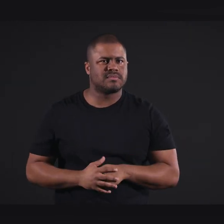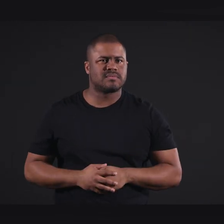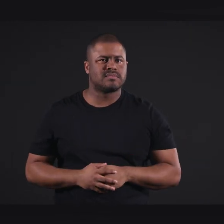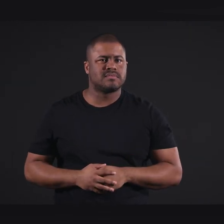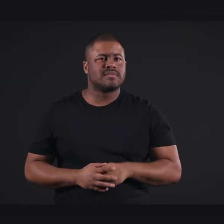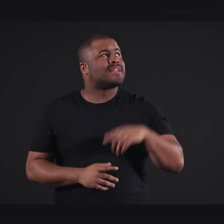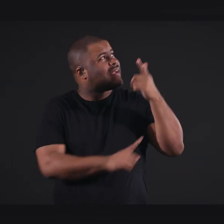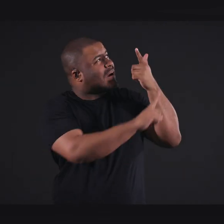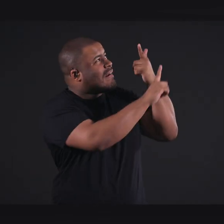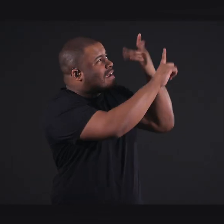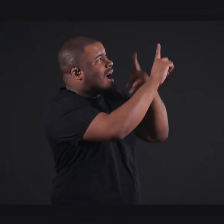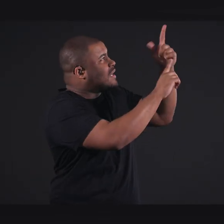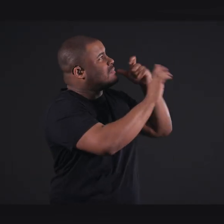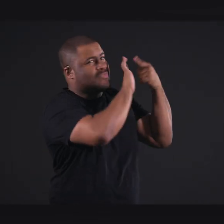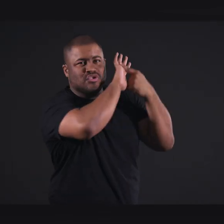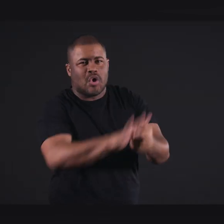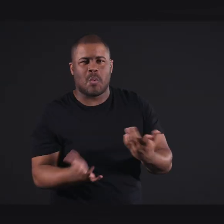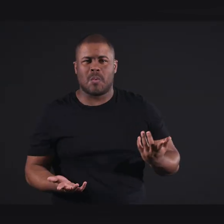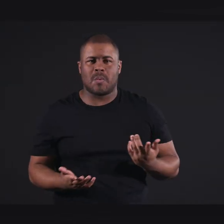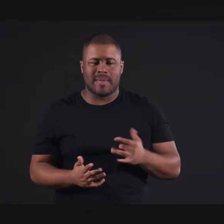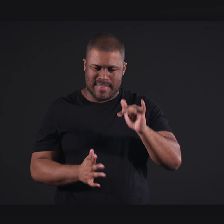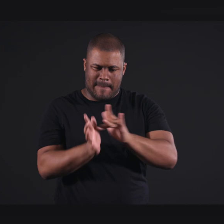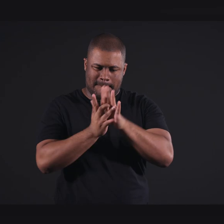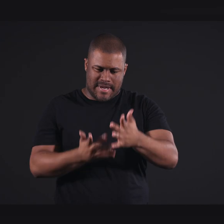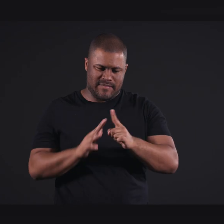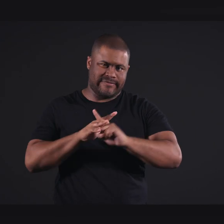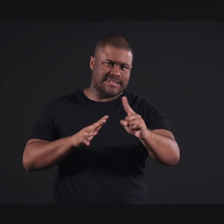Who has God shown himself to be in the pages of Exodus?